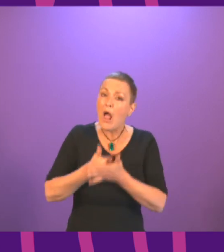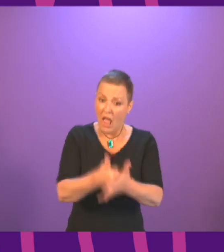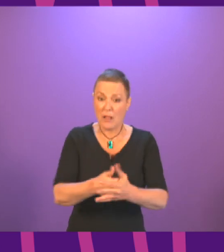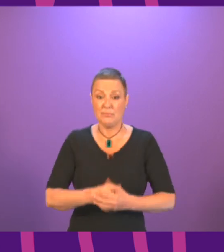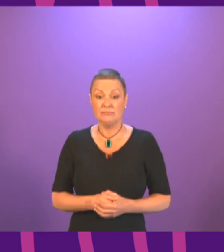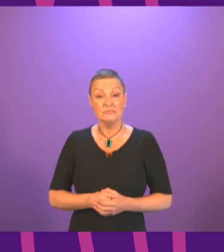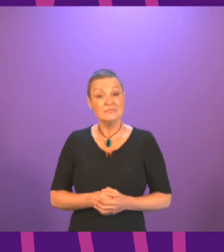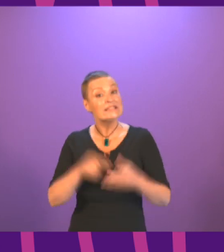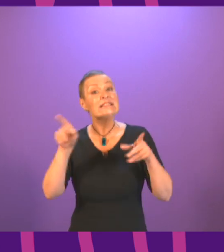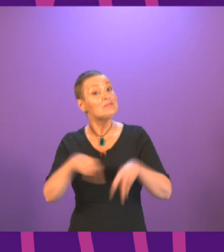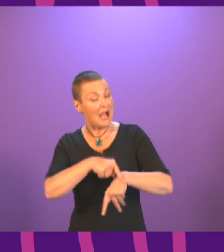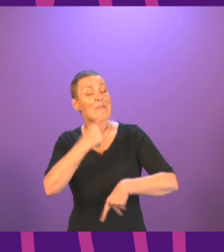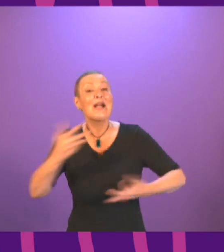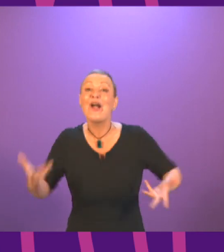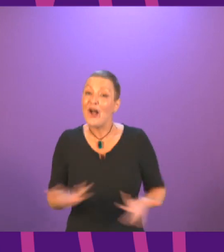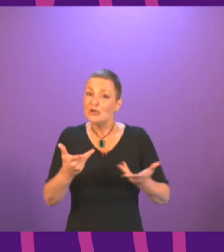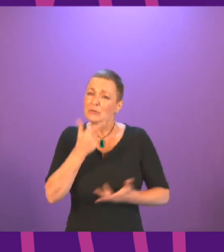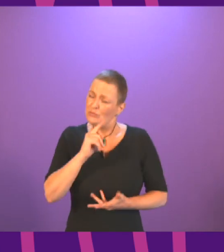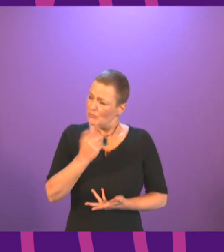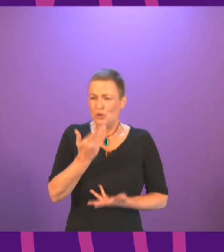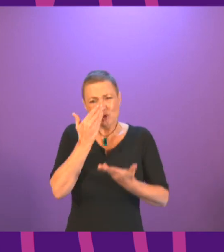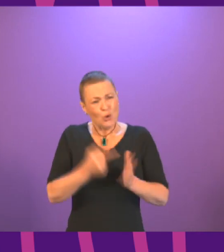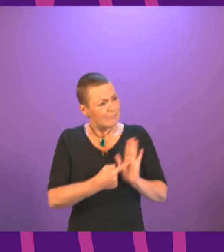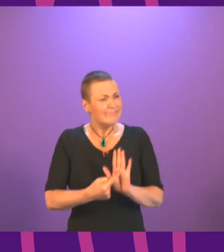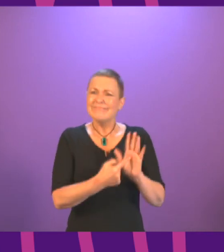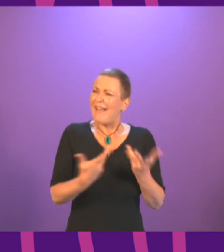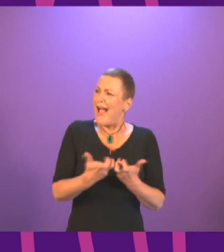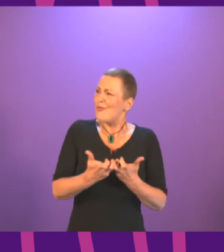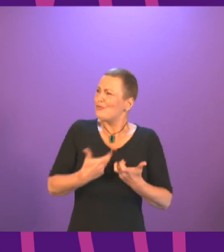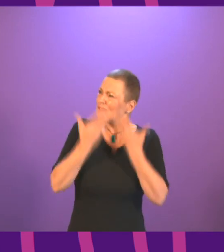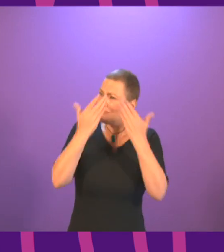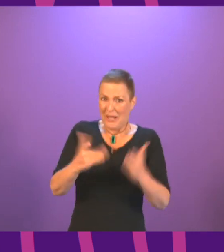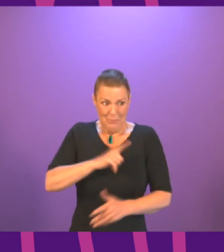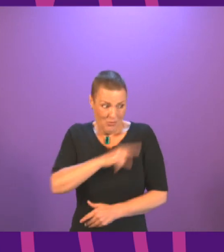I encourage people, as I already have done, to show their respect for those who have made